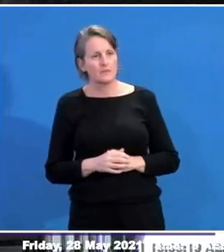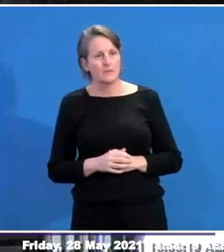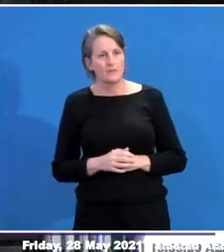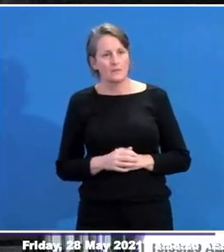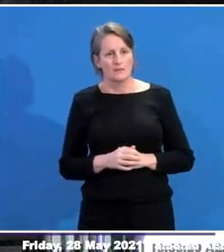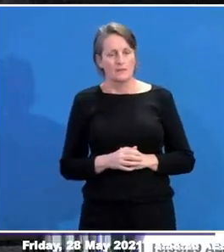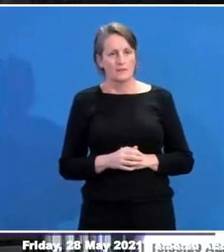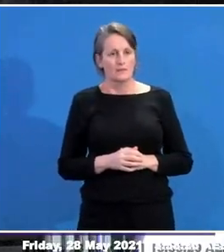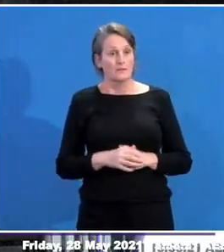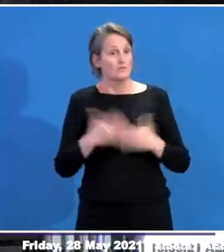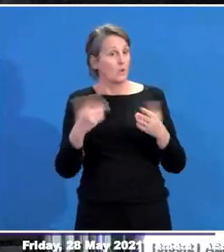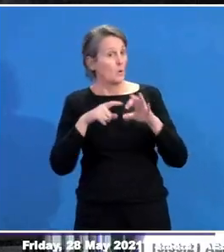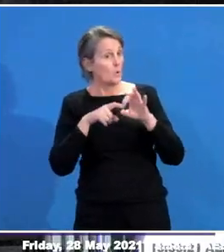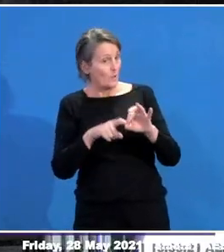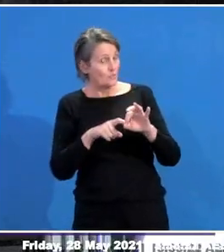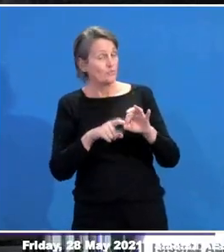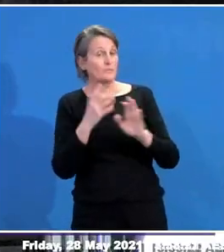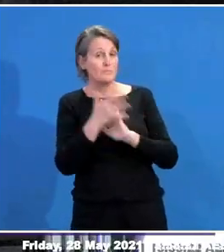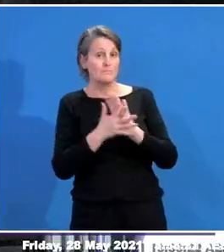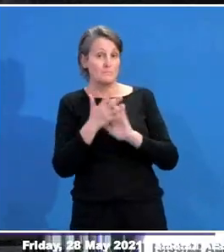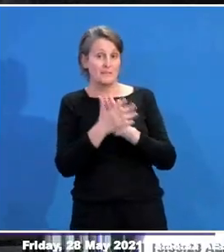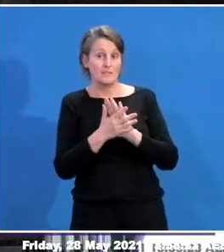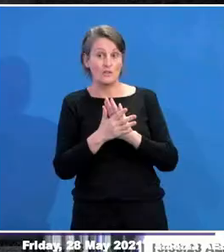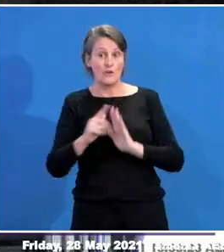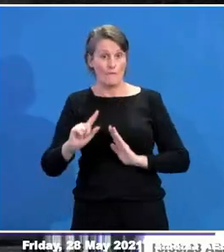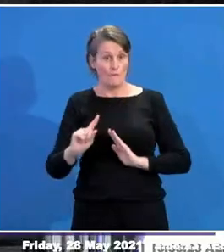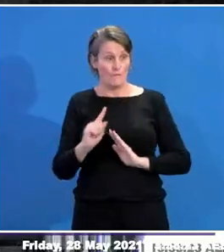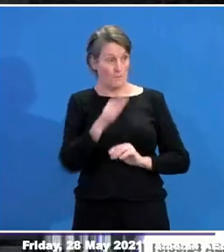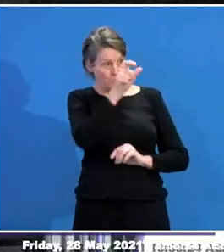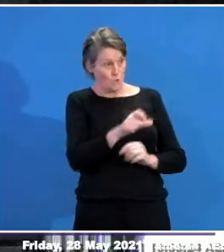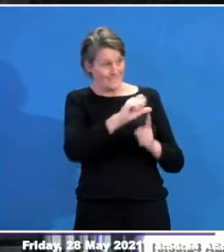the modification funding after they have the accommodation, and they can't obtain